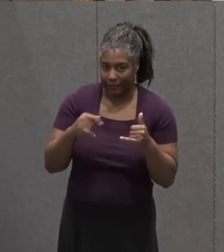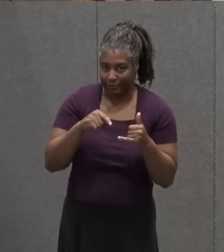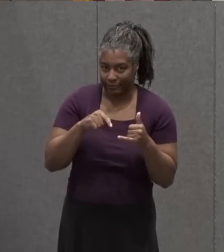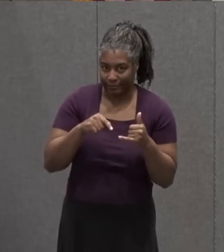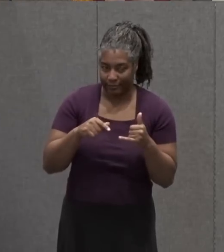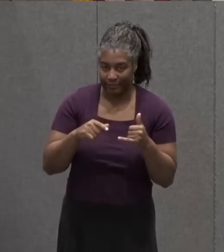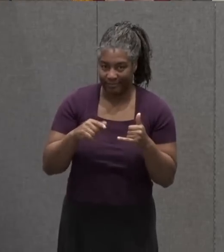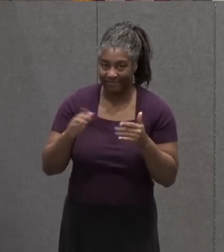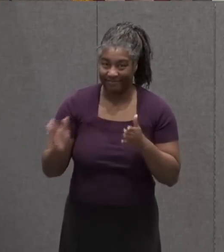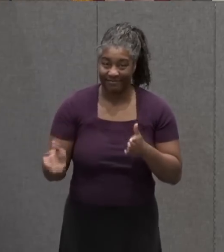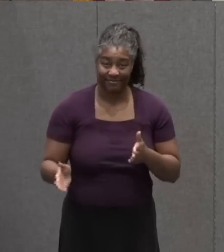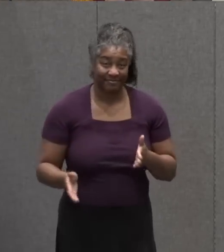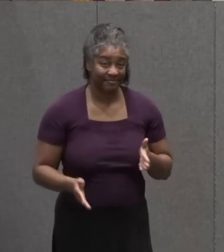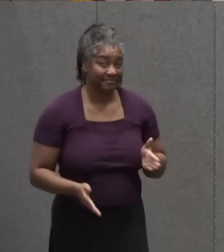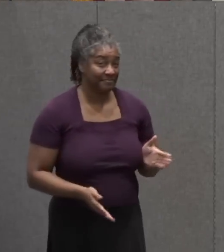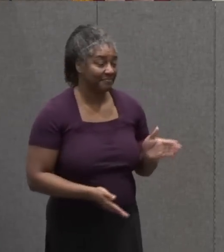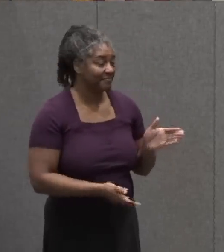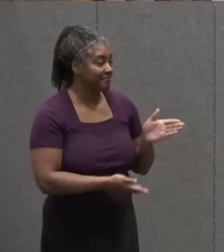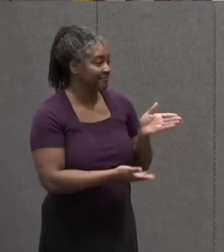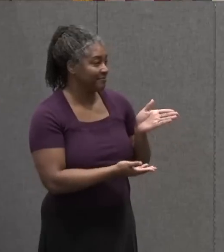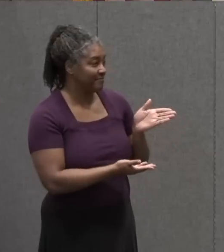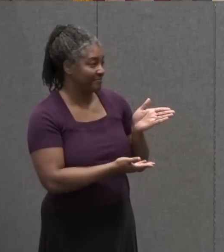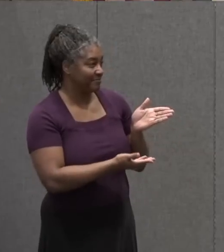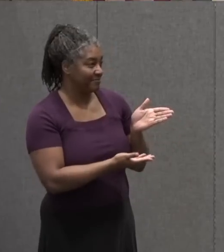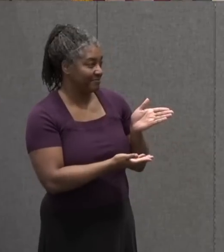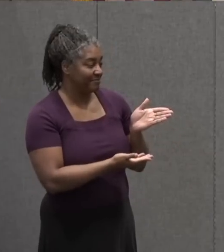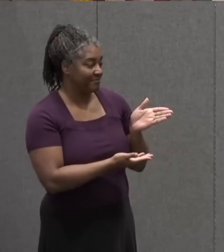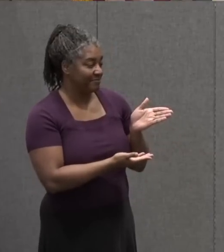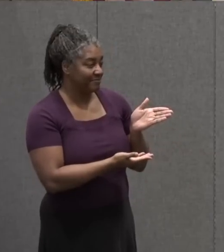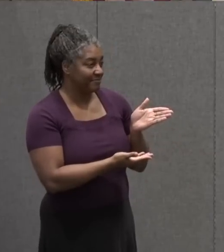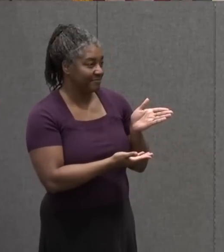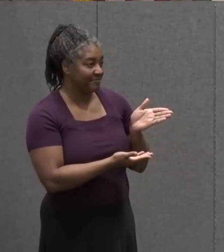Lift up your arm, ready? Here we go.